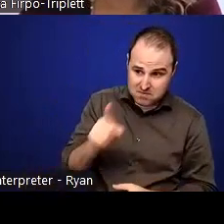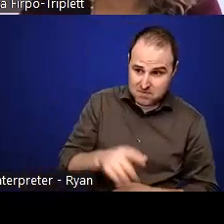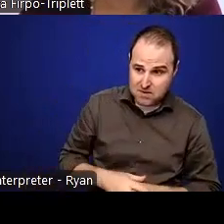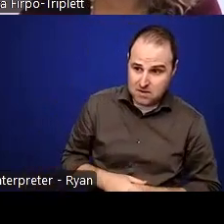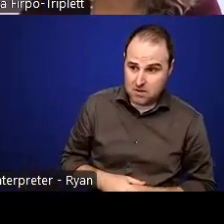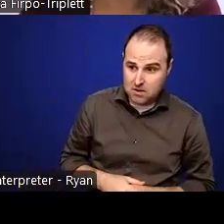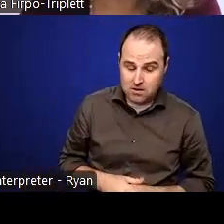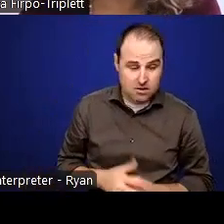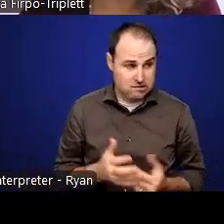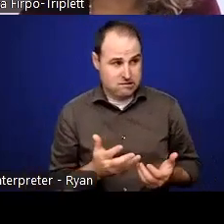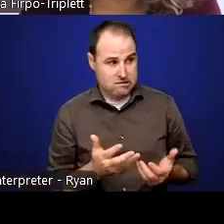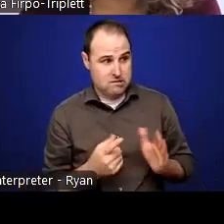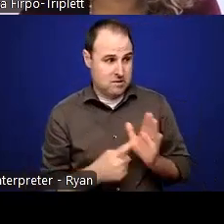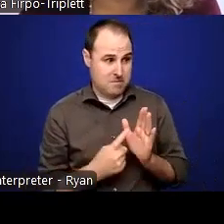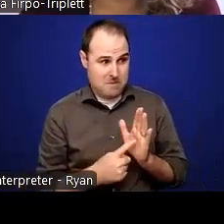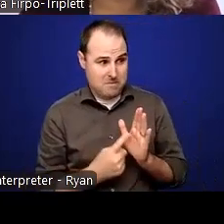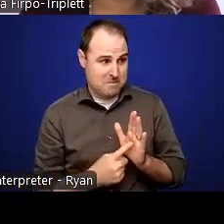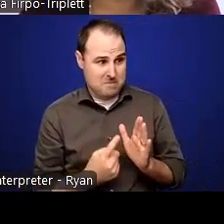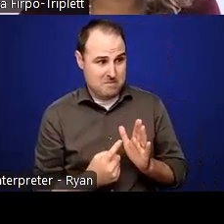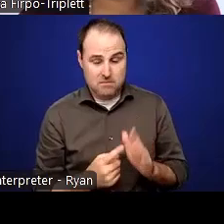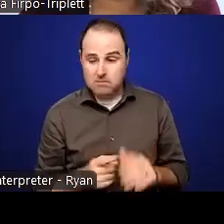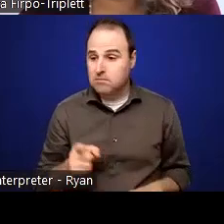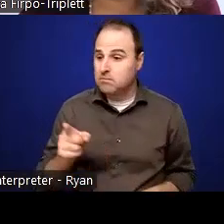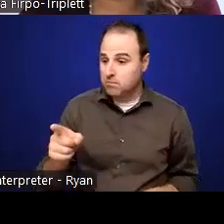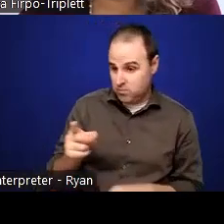Sometimes. Do you use birth control methods?